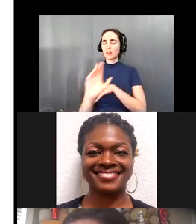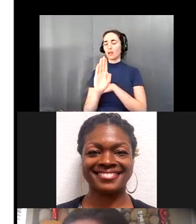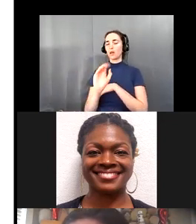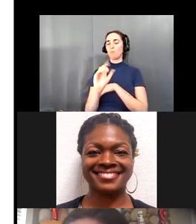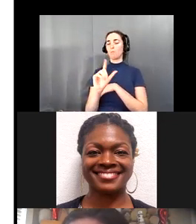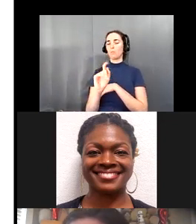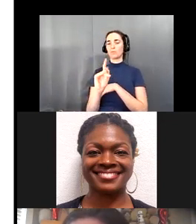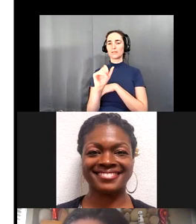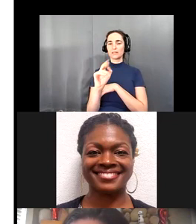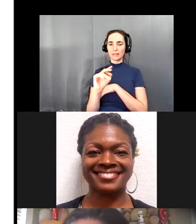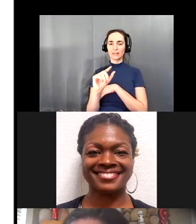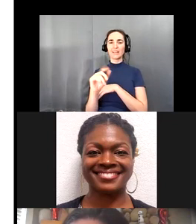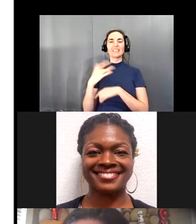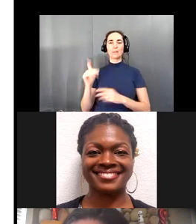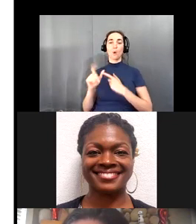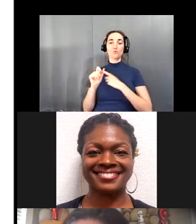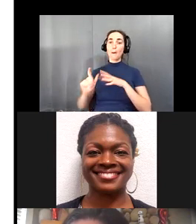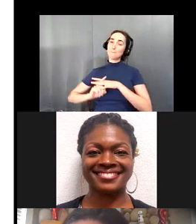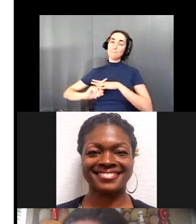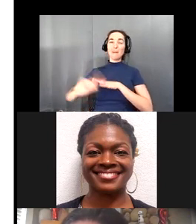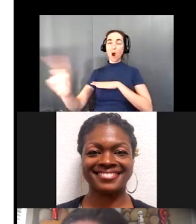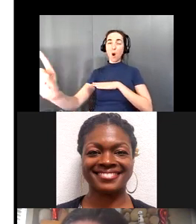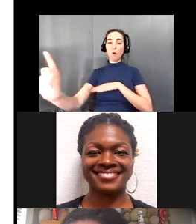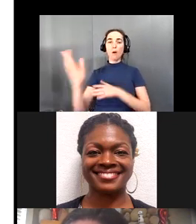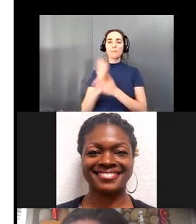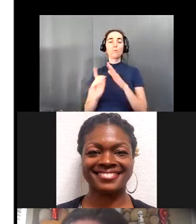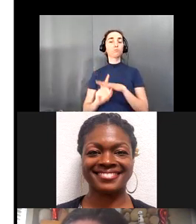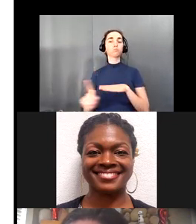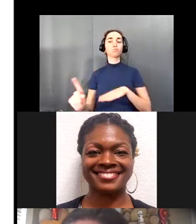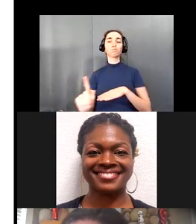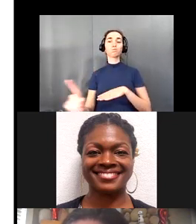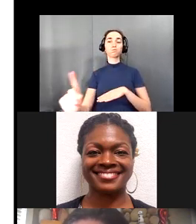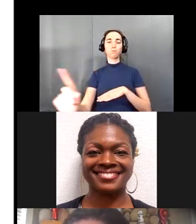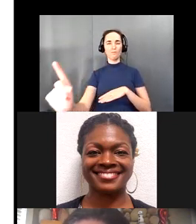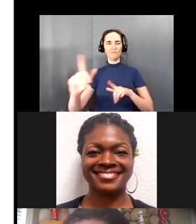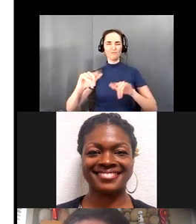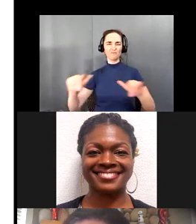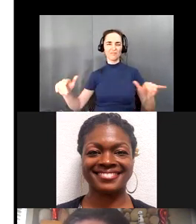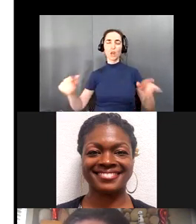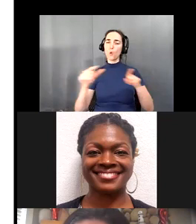talking about runners, running away from certain situations, you know yeah so the answer